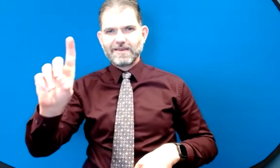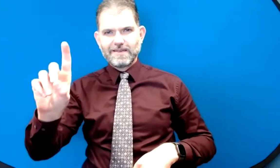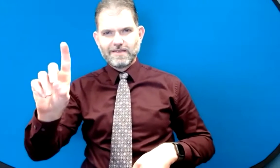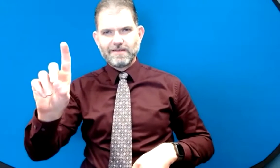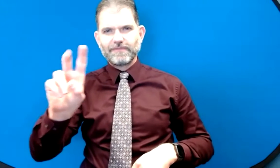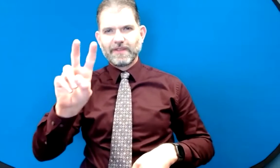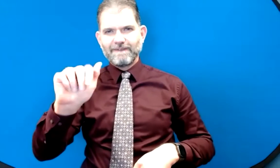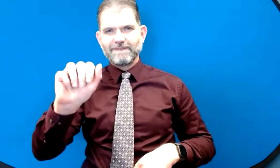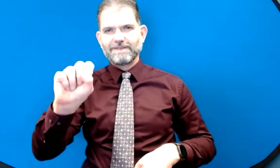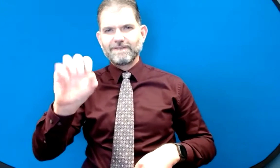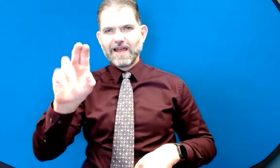ASL Interpreter: which i'll sign Vad.